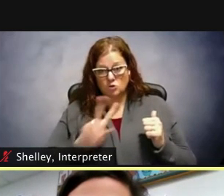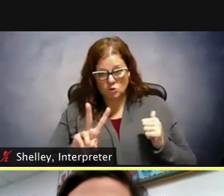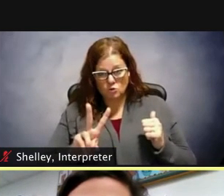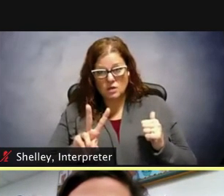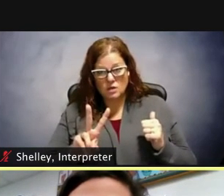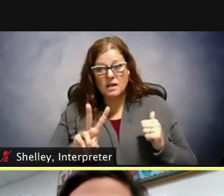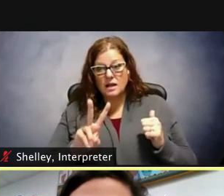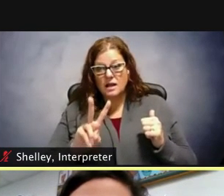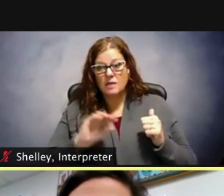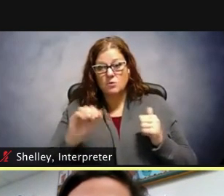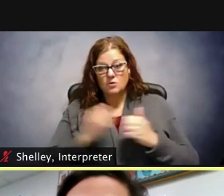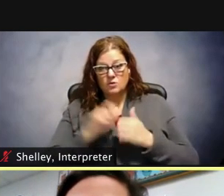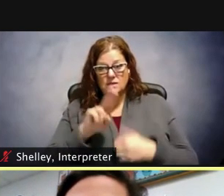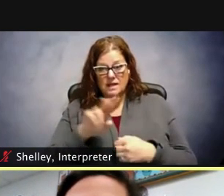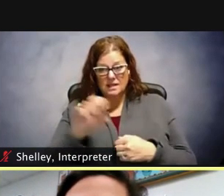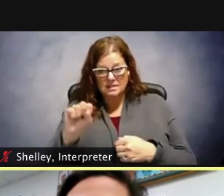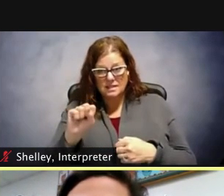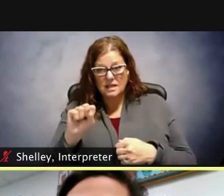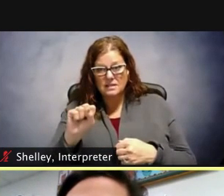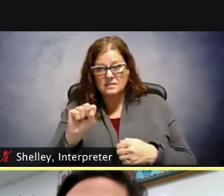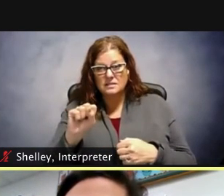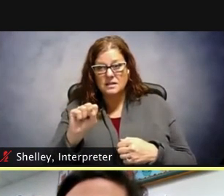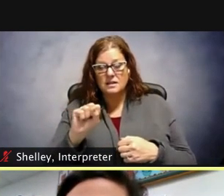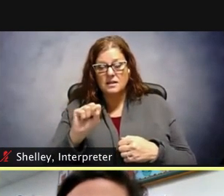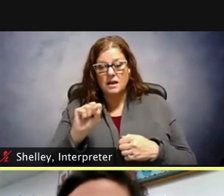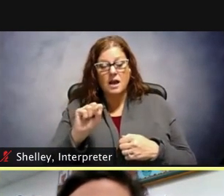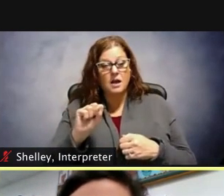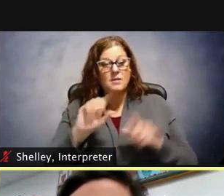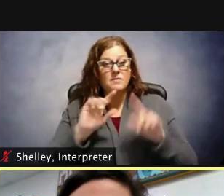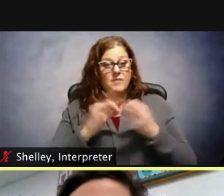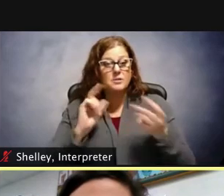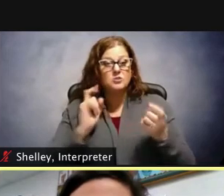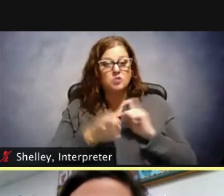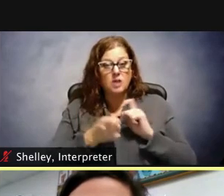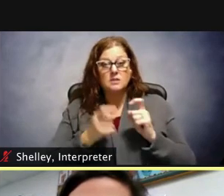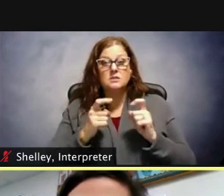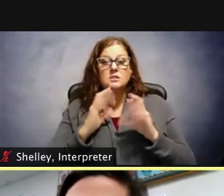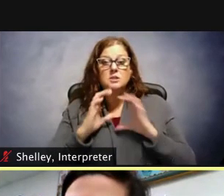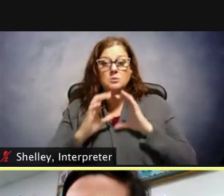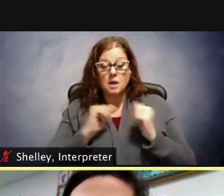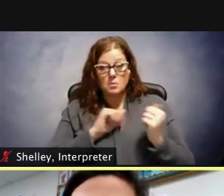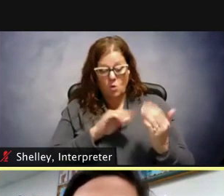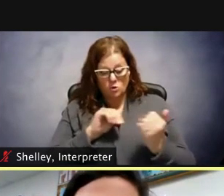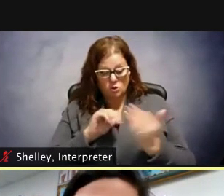to the United States. The family has changed communication approaches throughout the duration